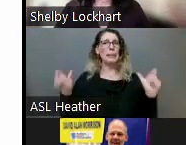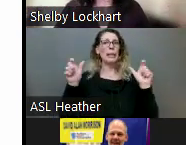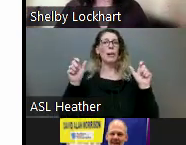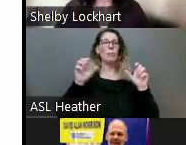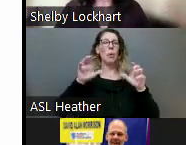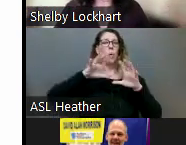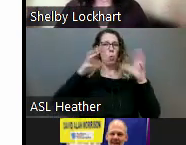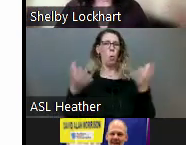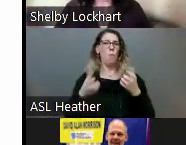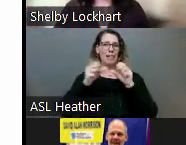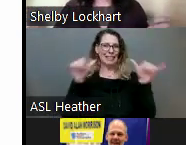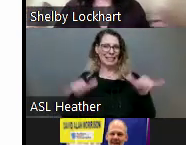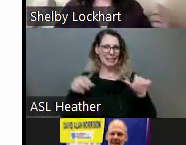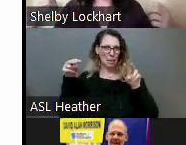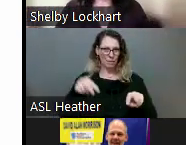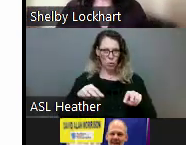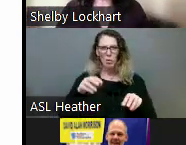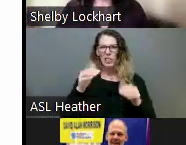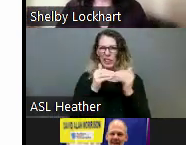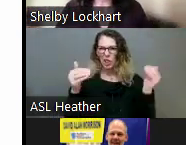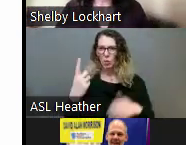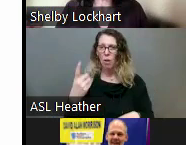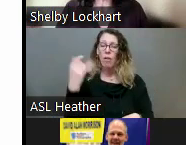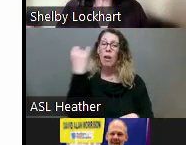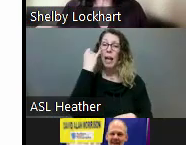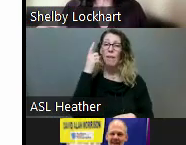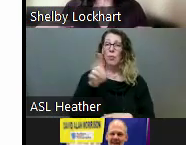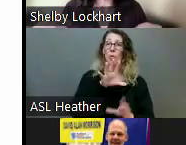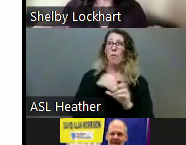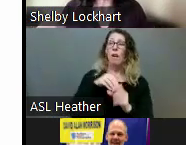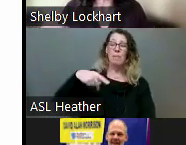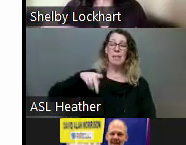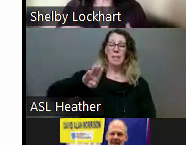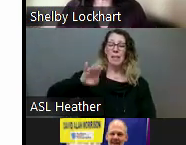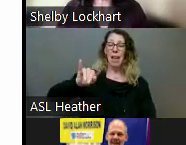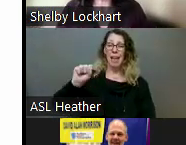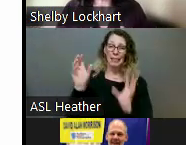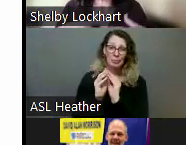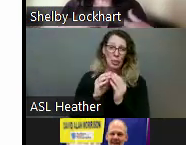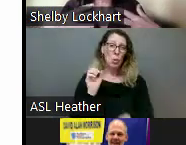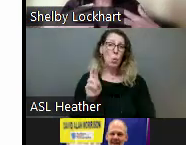that's really Tier 1 if you've been in a PBIS meeting if you've been in a PLC meeting you